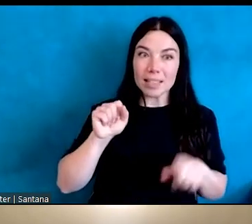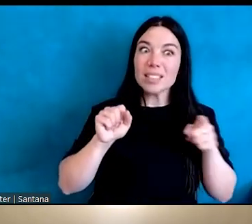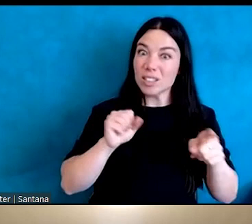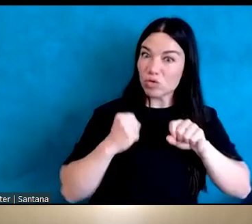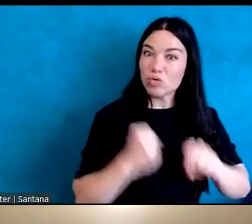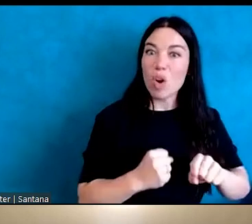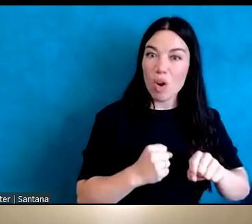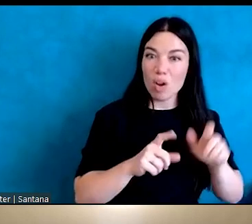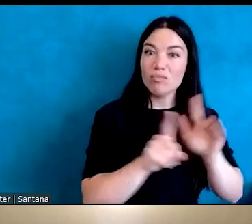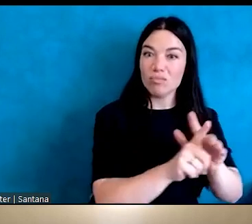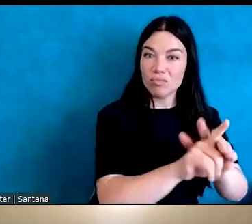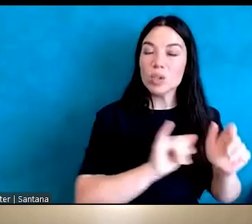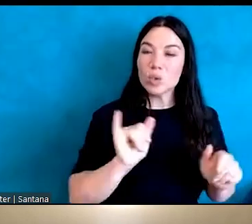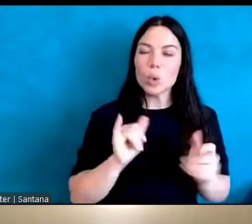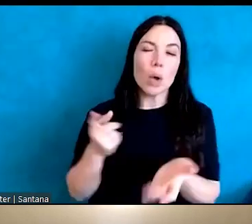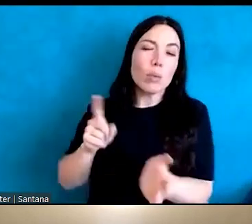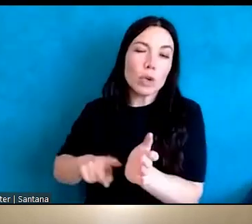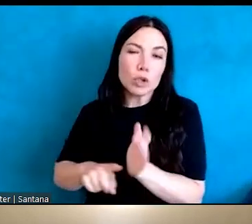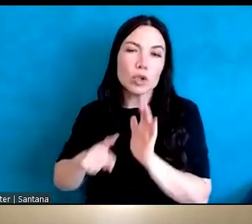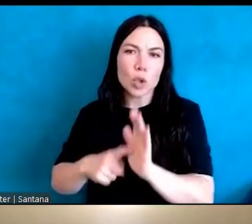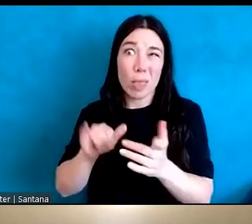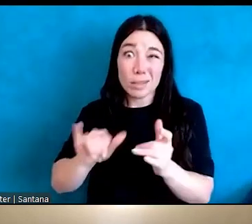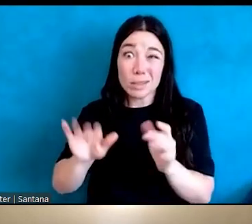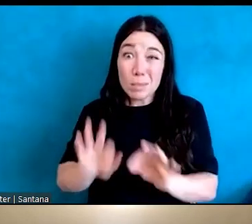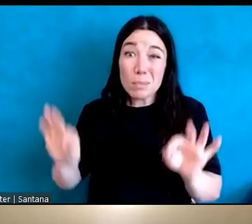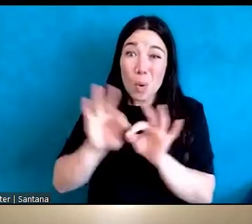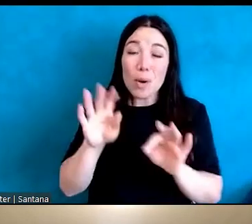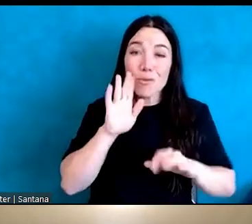important for scaffolding early vocabulary development.